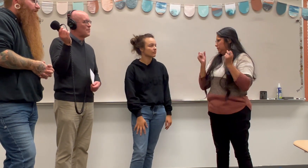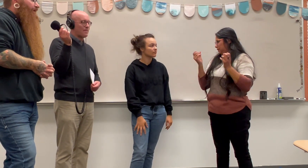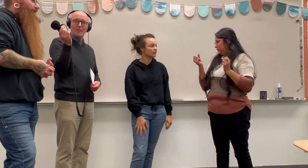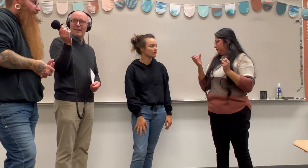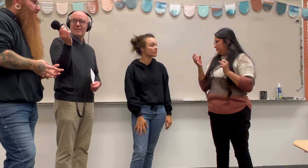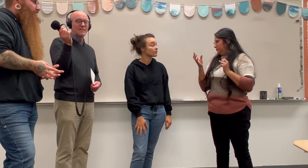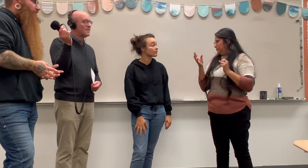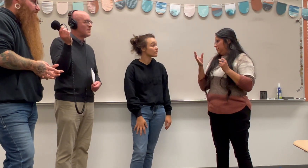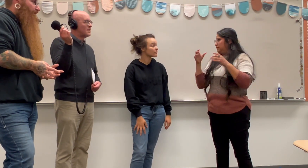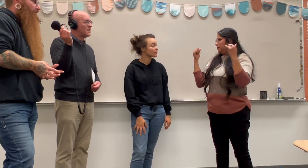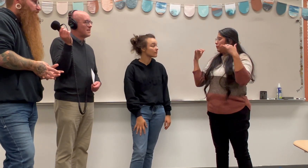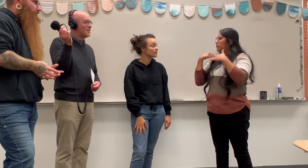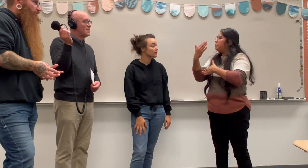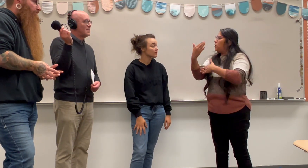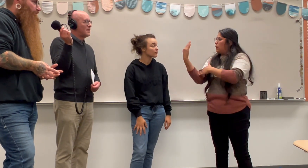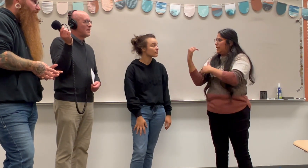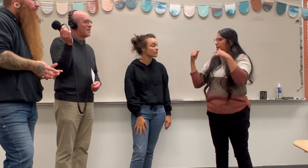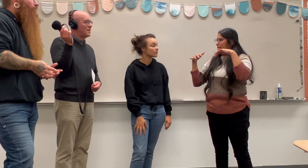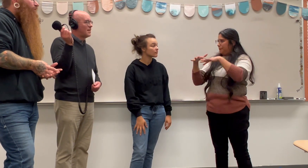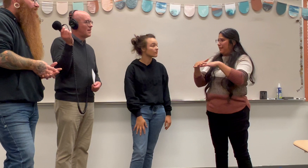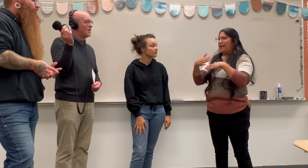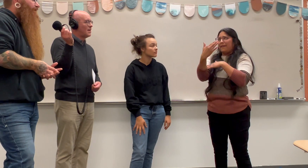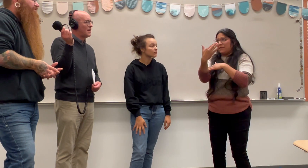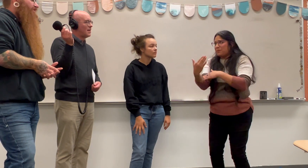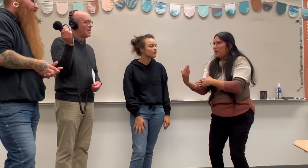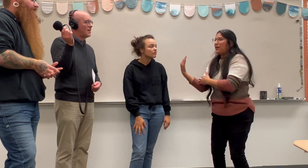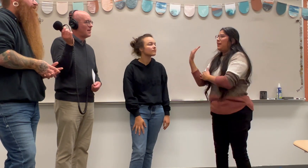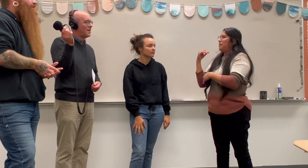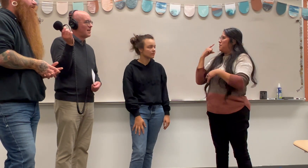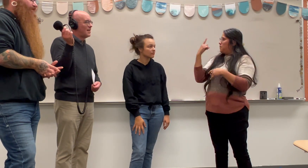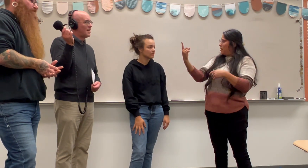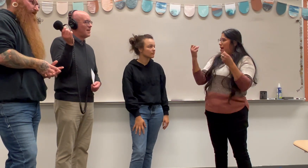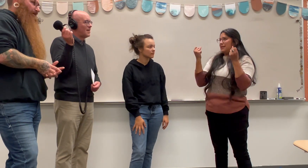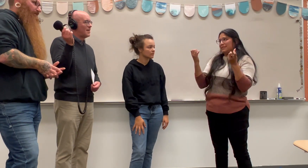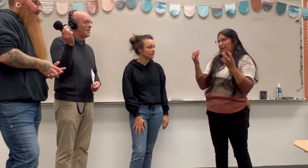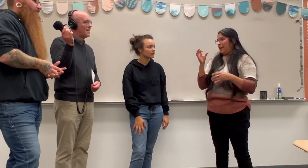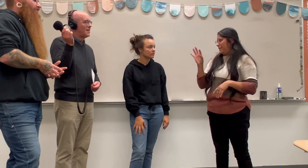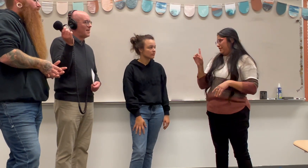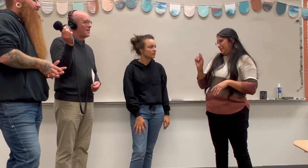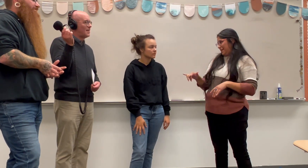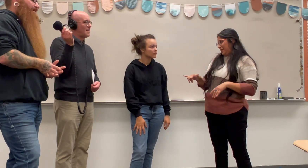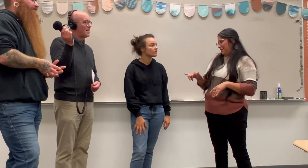and I teach people sign we have a morning assembly every morning and we have one sign